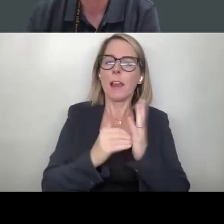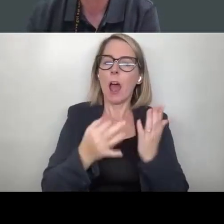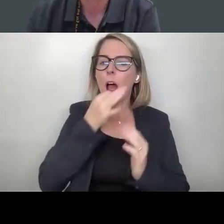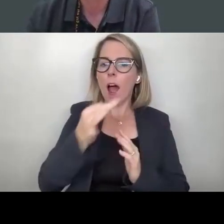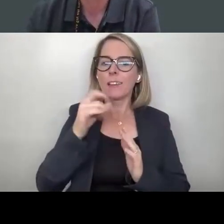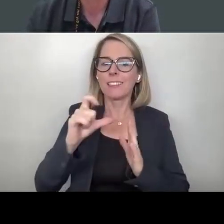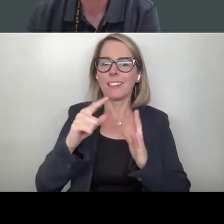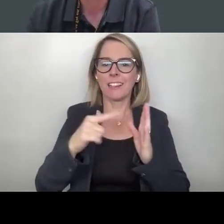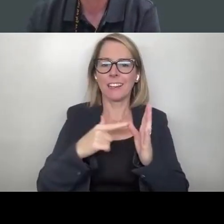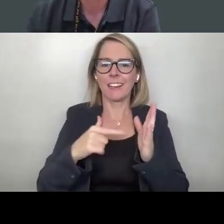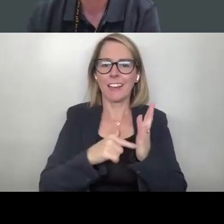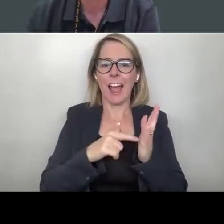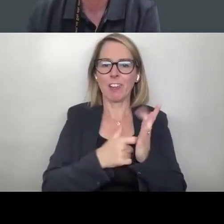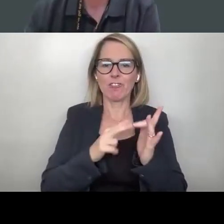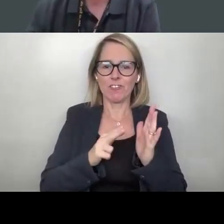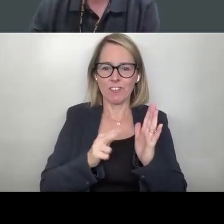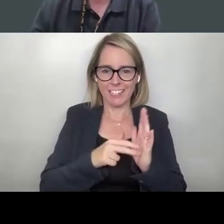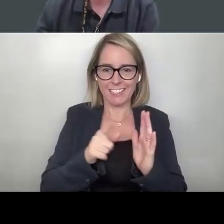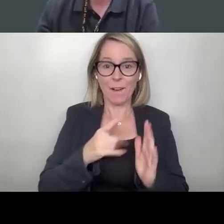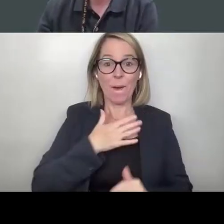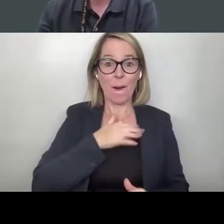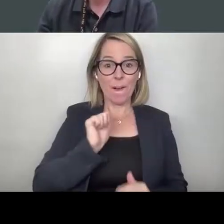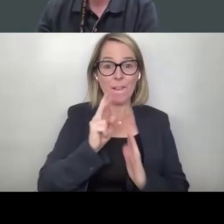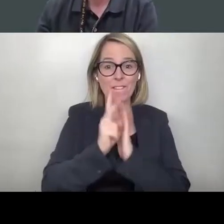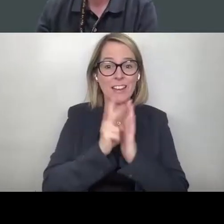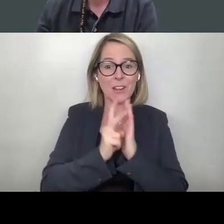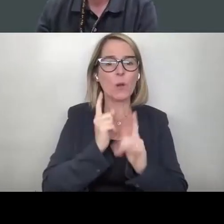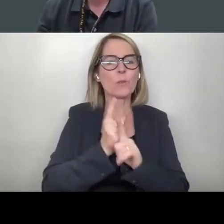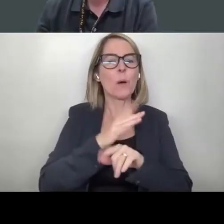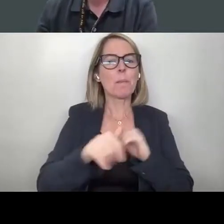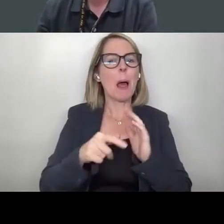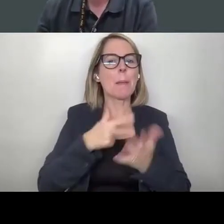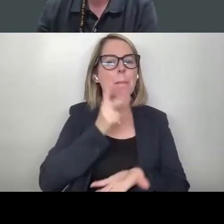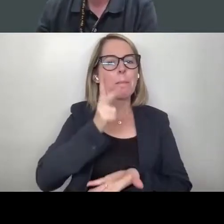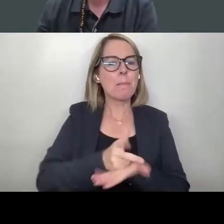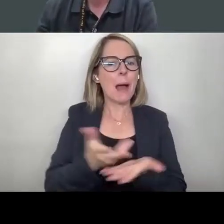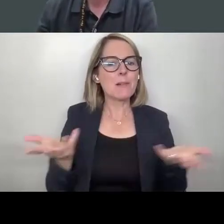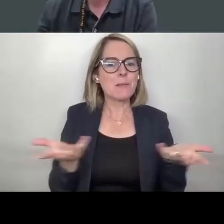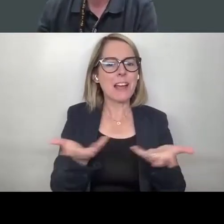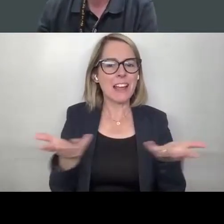loved about your video was the bit about the parking, and I know that I have often wanted